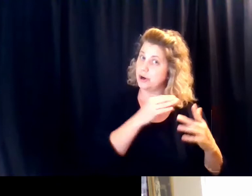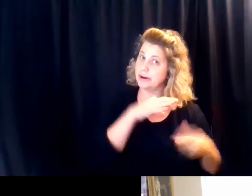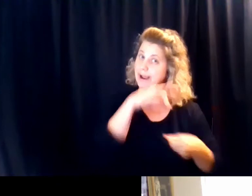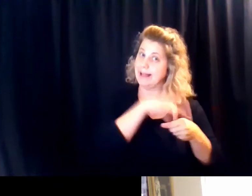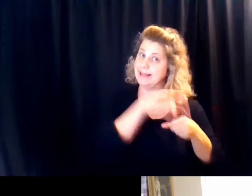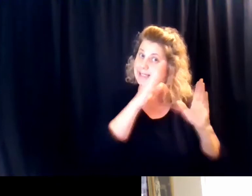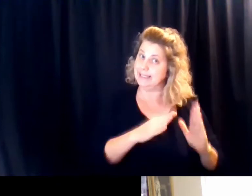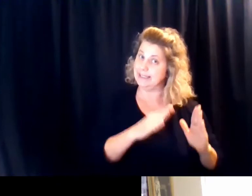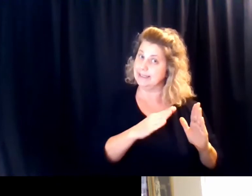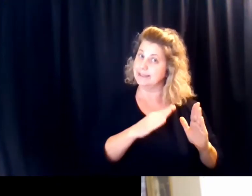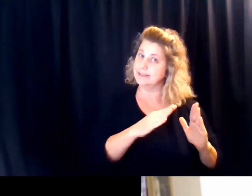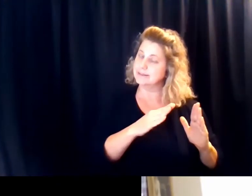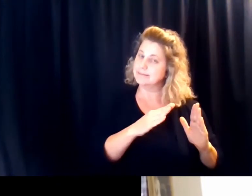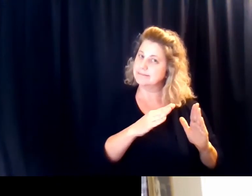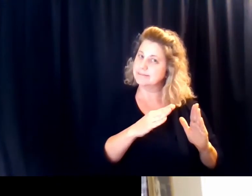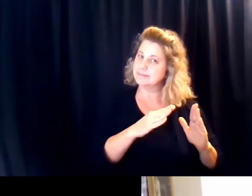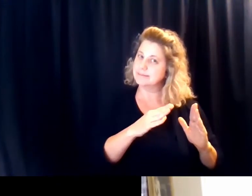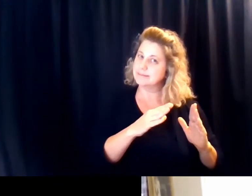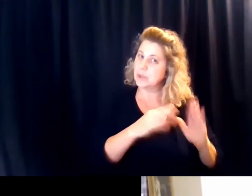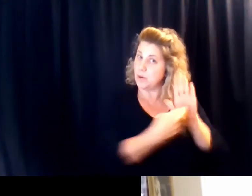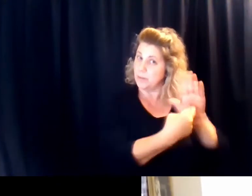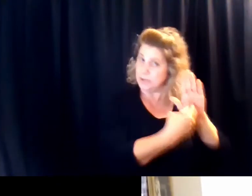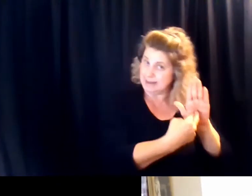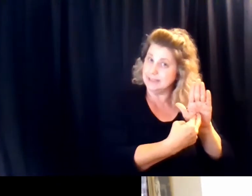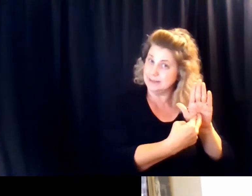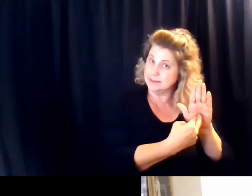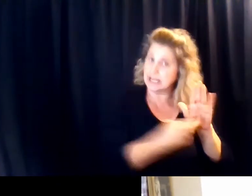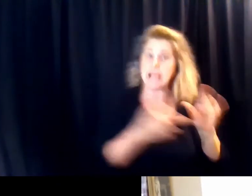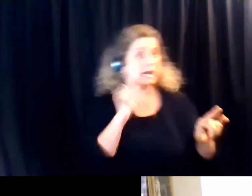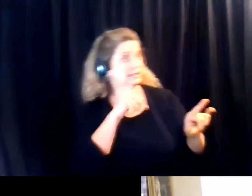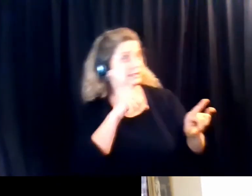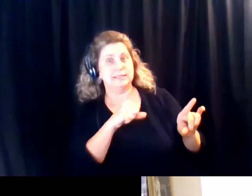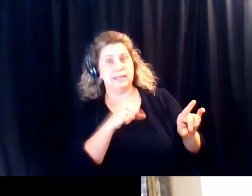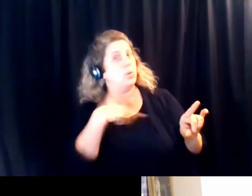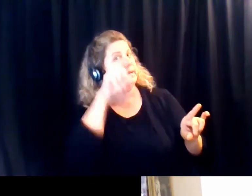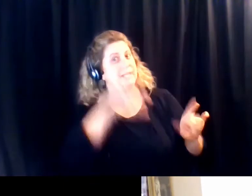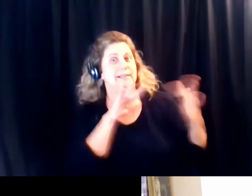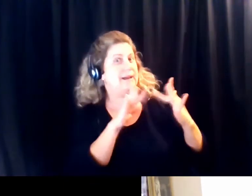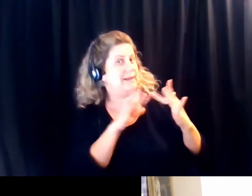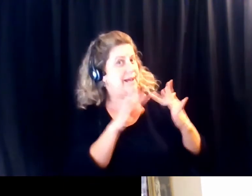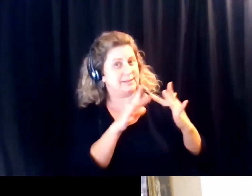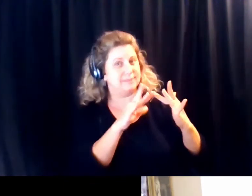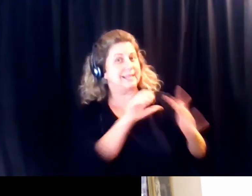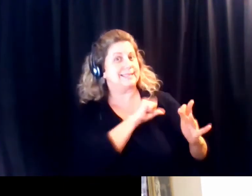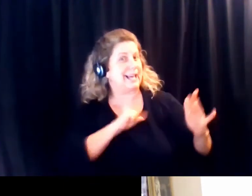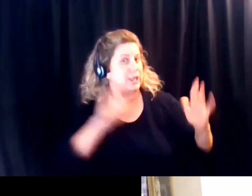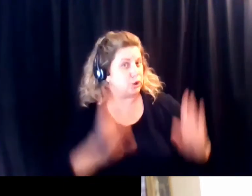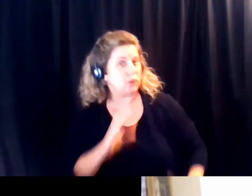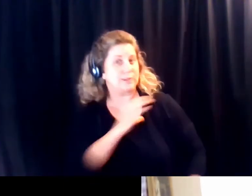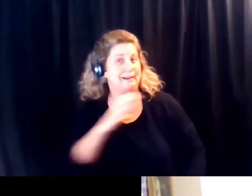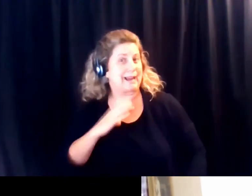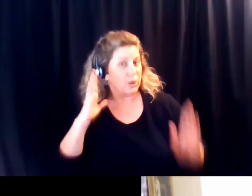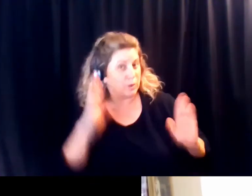Judith Heumann: We're not allowed to have any representative from the US to even run to be ever seen a mad committee because we haven't ratified.